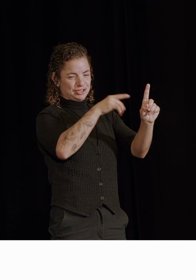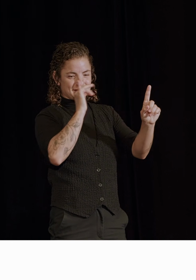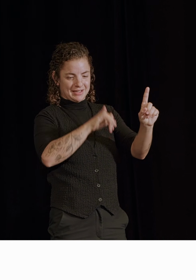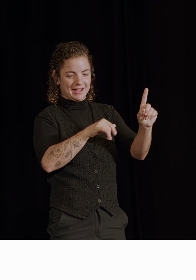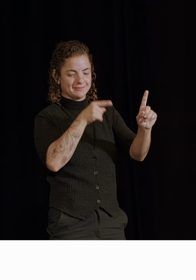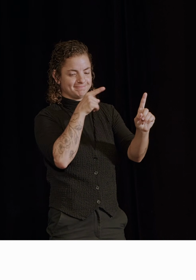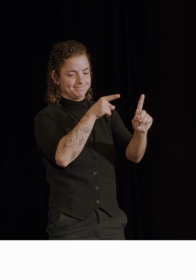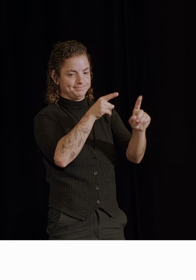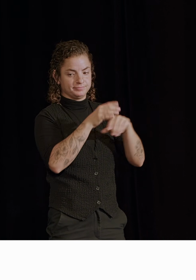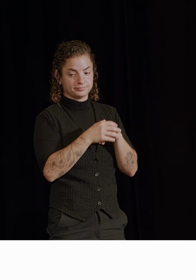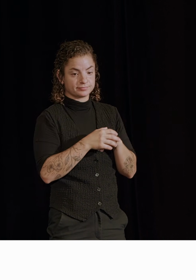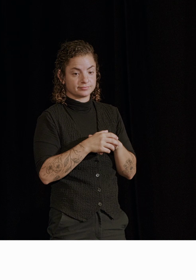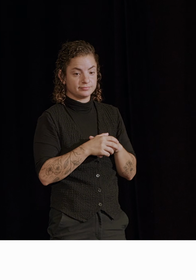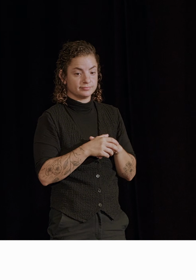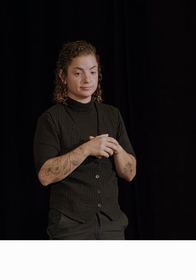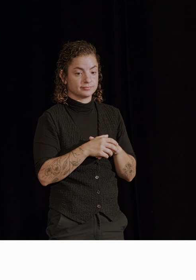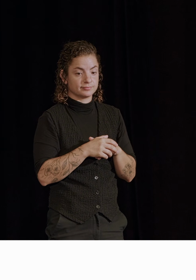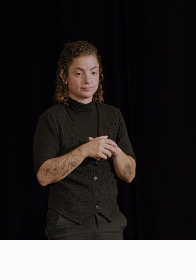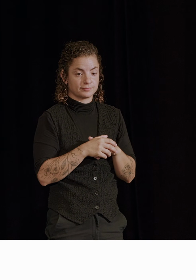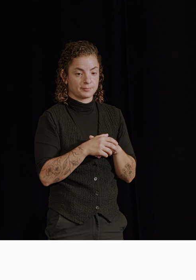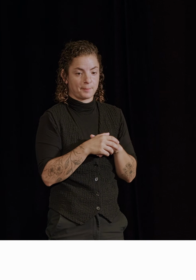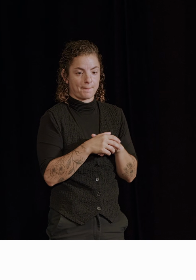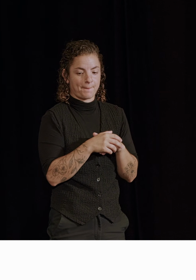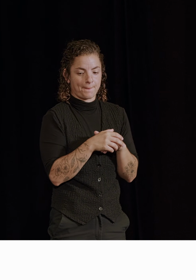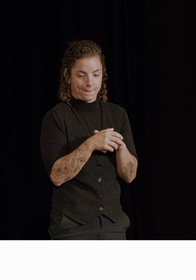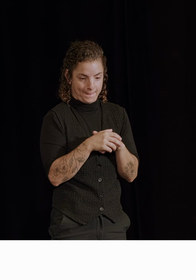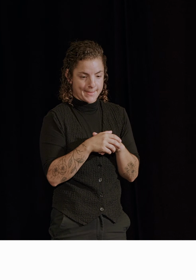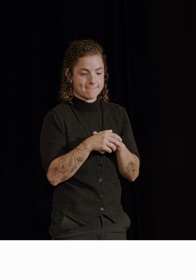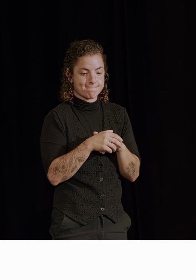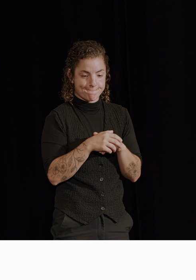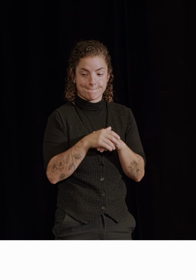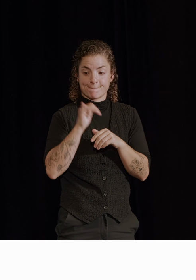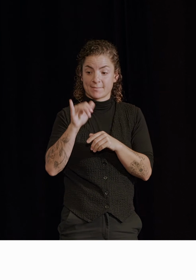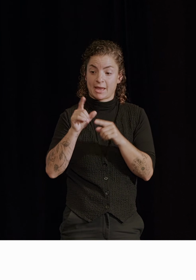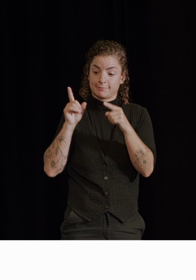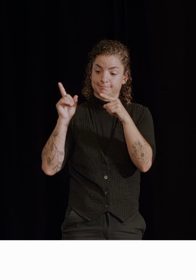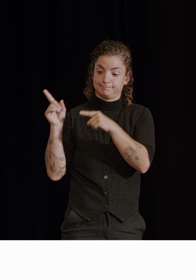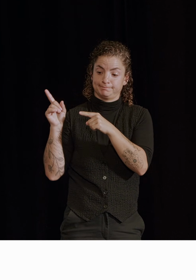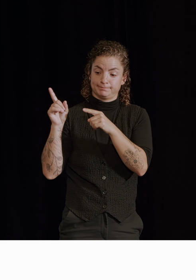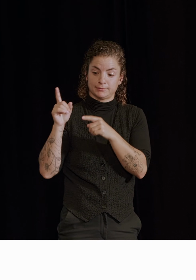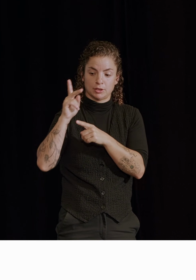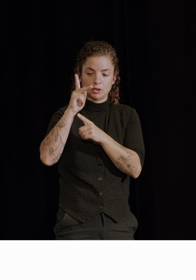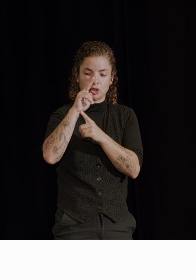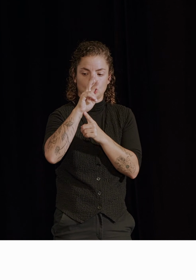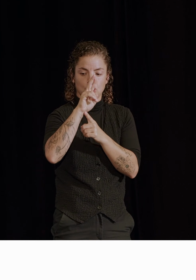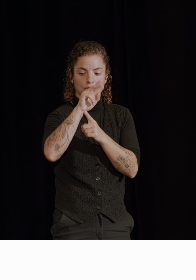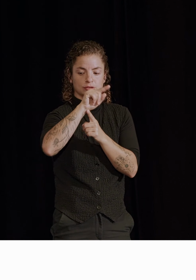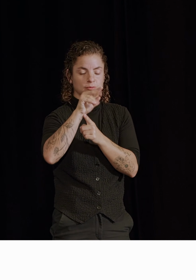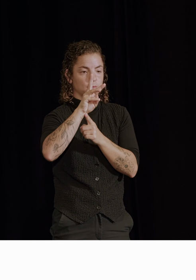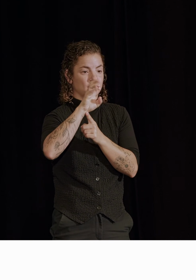Ray Kurzweil, a transformational technologist, and someone who has done so much for this community,